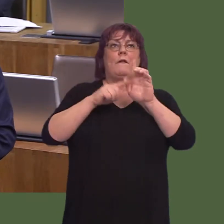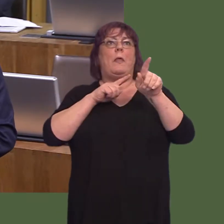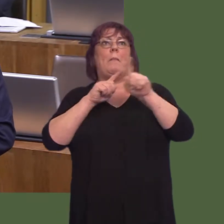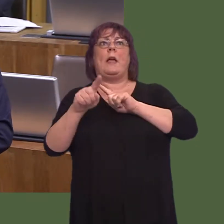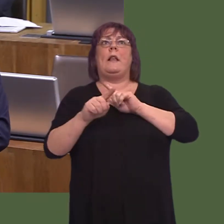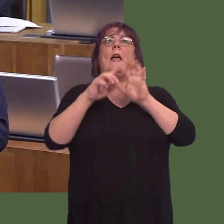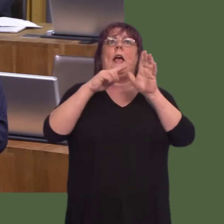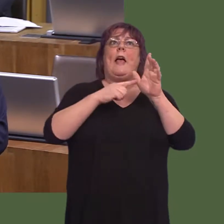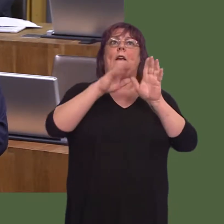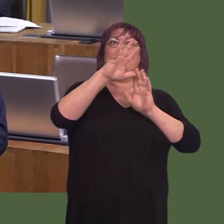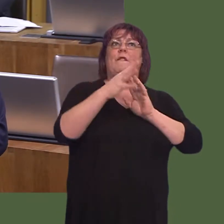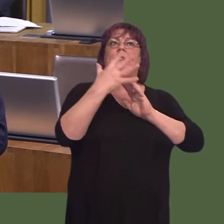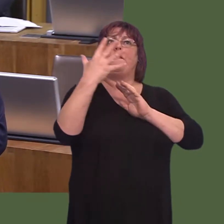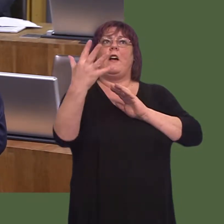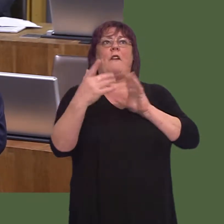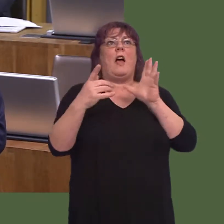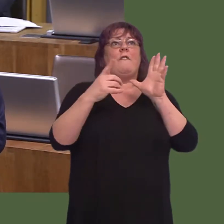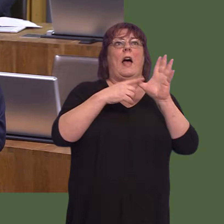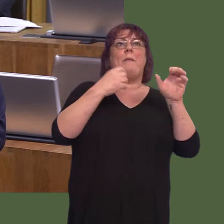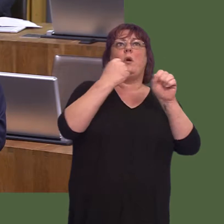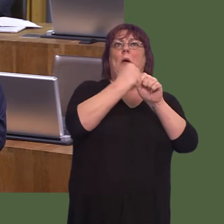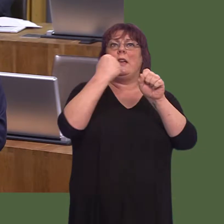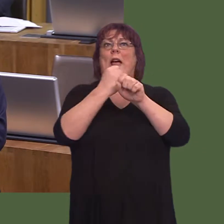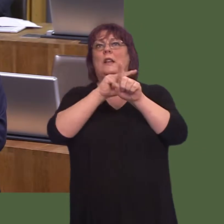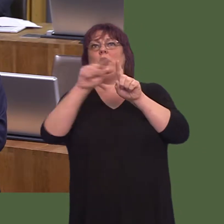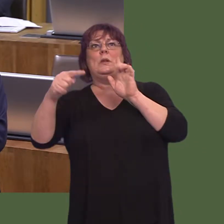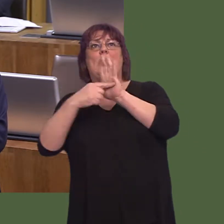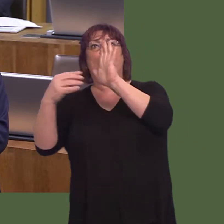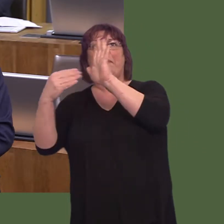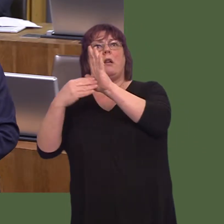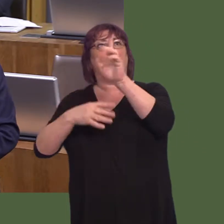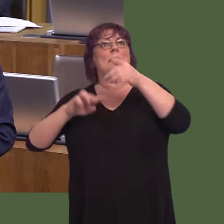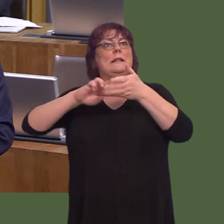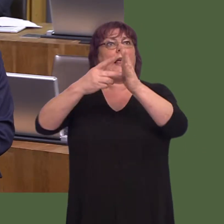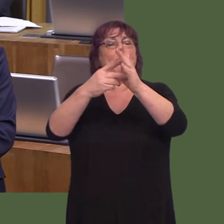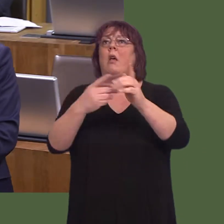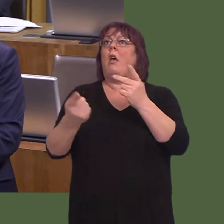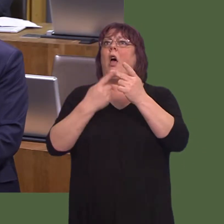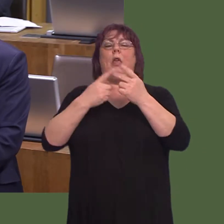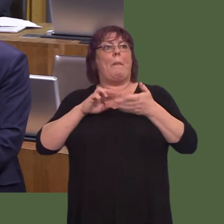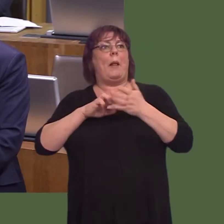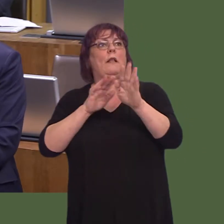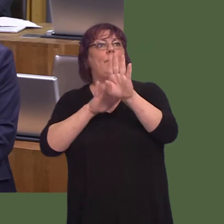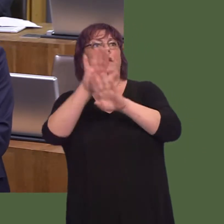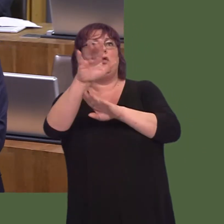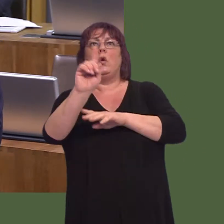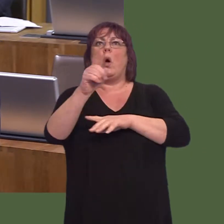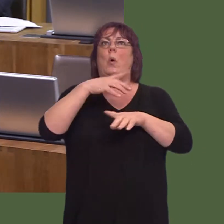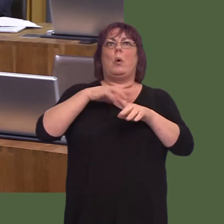A55 Abergwyngregyn to Tai'r Meibion improvement scheme. Now, other works in the north include the acceleration of the completion date for a